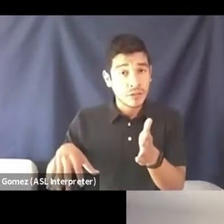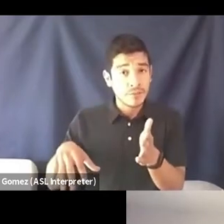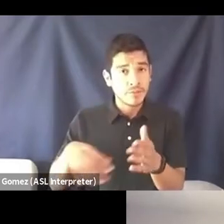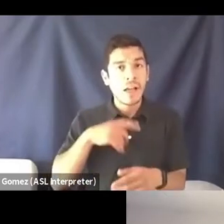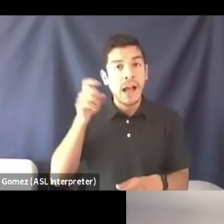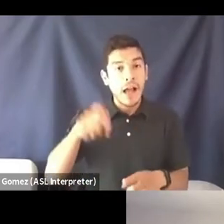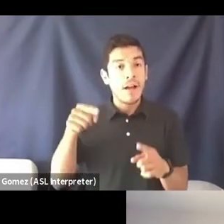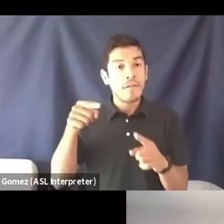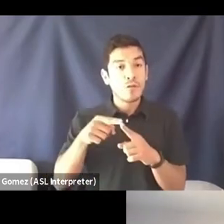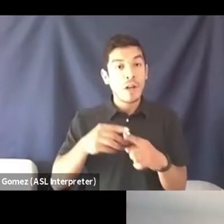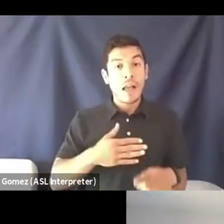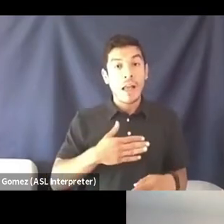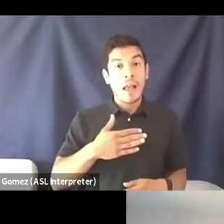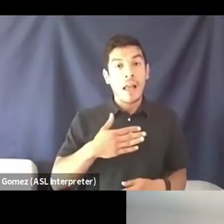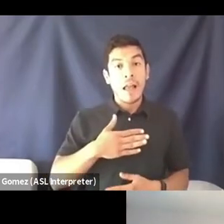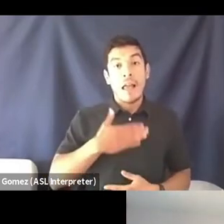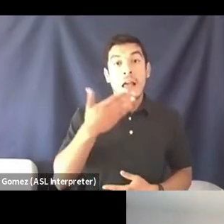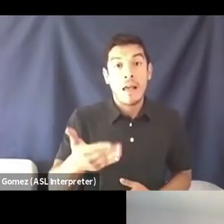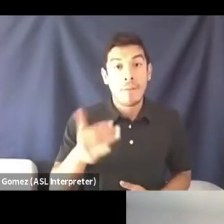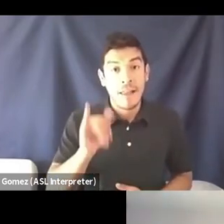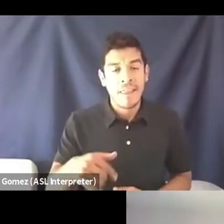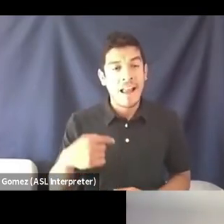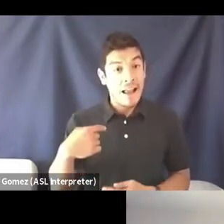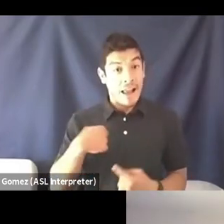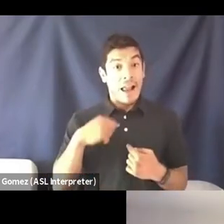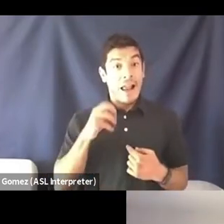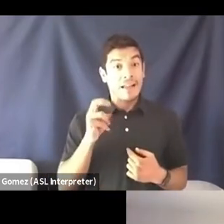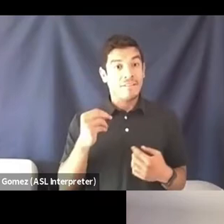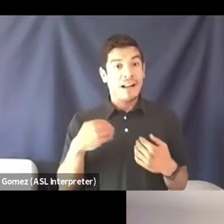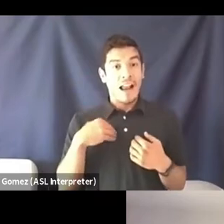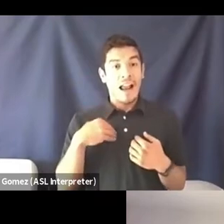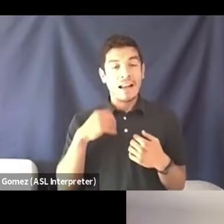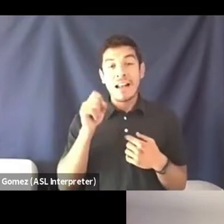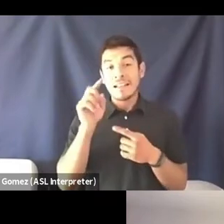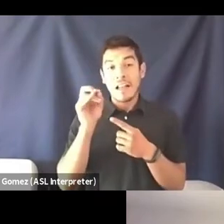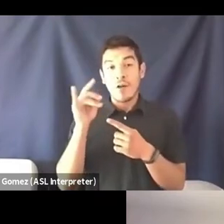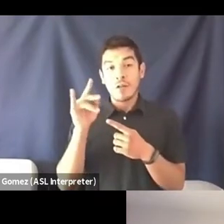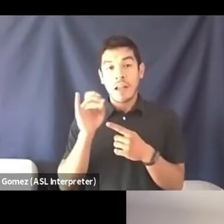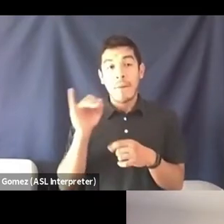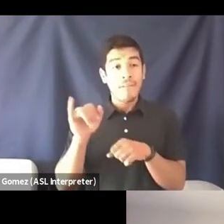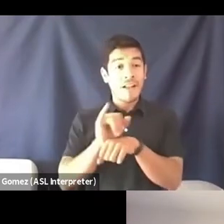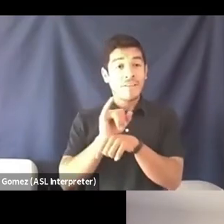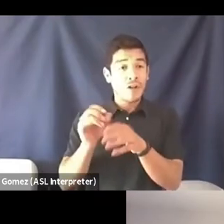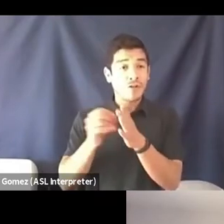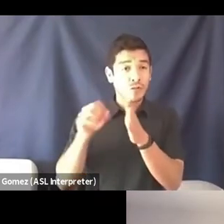that I even had stereotypes of international students in general and in Chinese students.